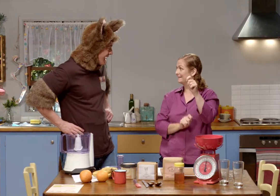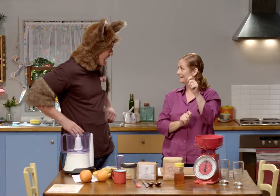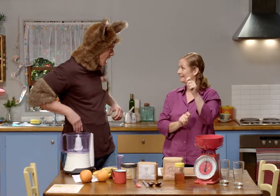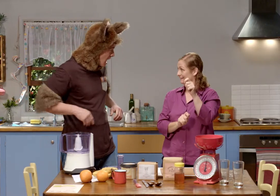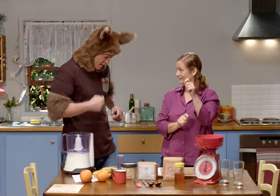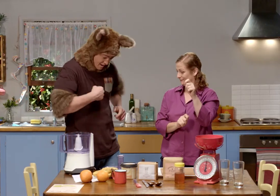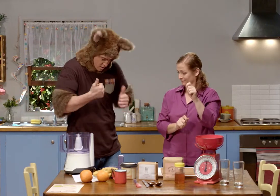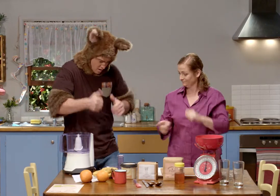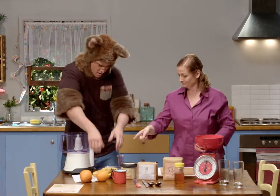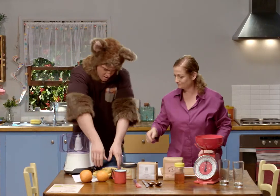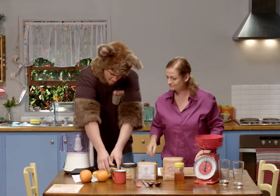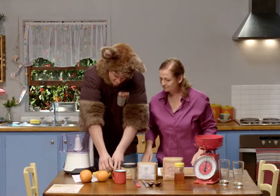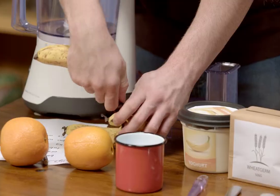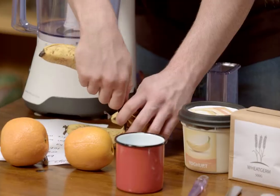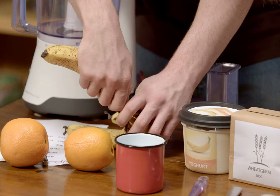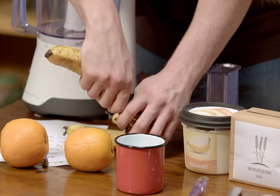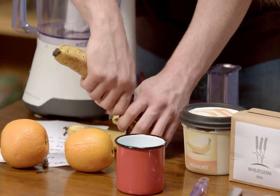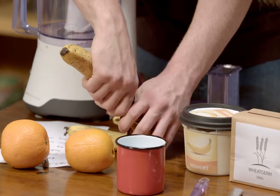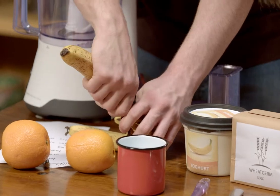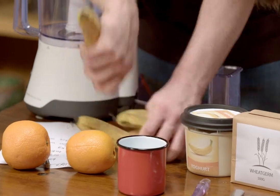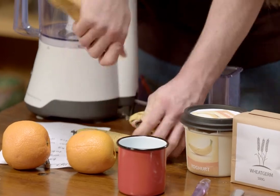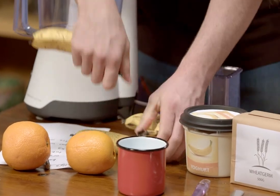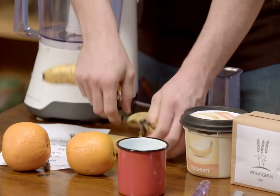Could you please peel them for me Possum? Okay.